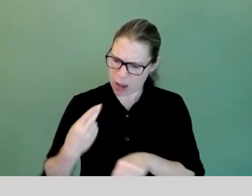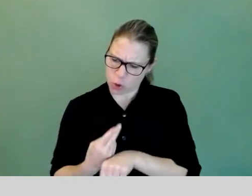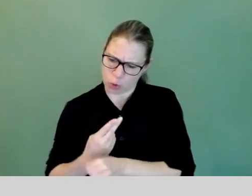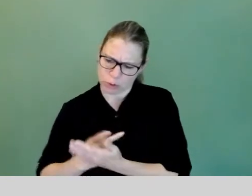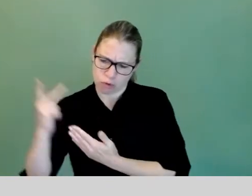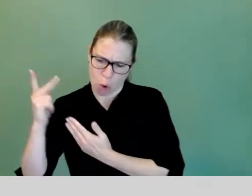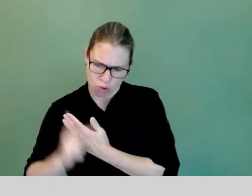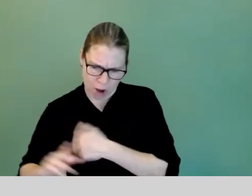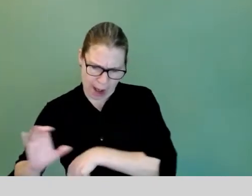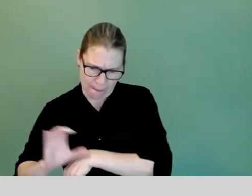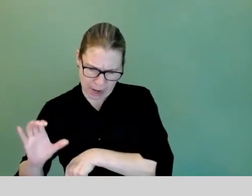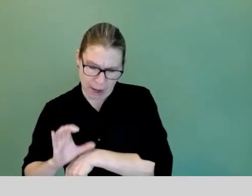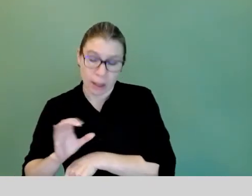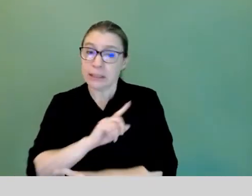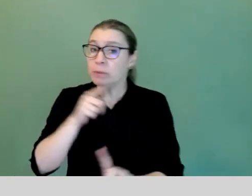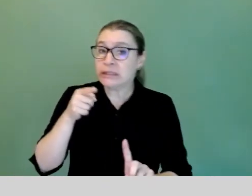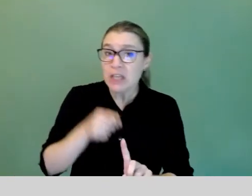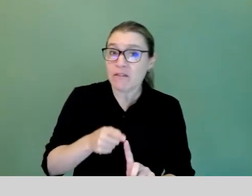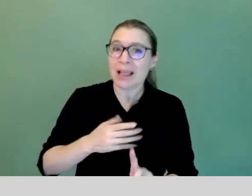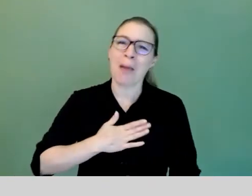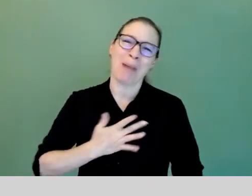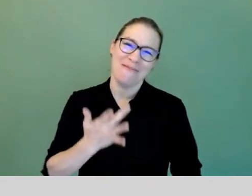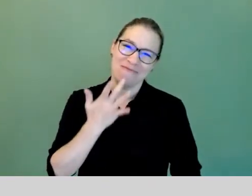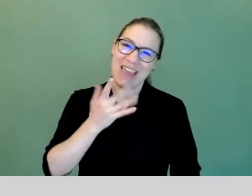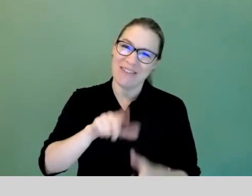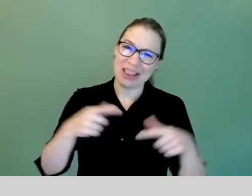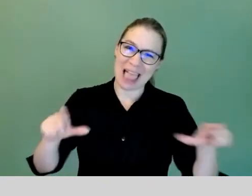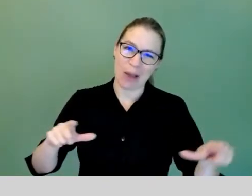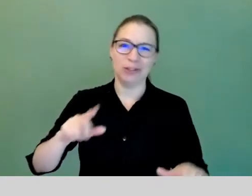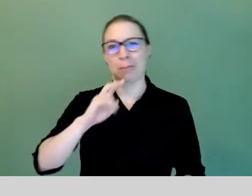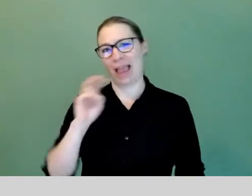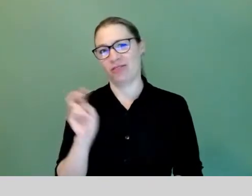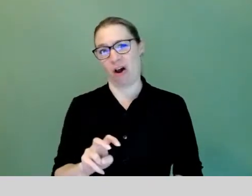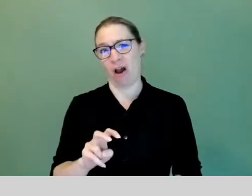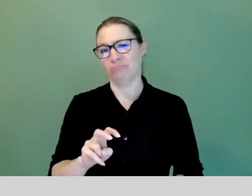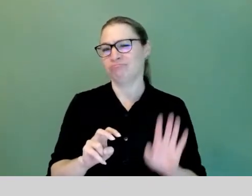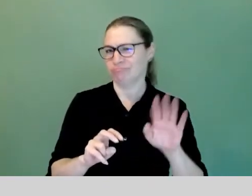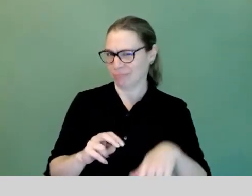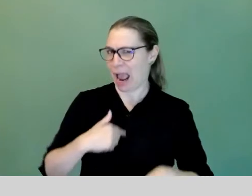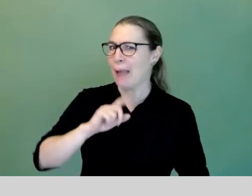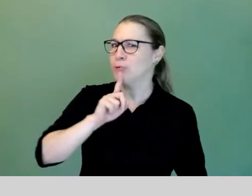how I could connect it to programming, specifically in my favorite language Python.